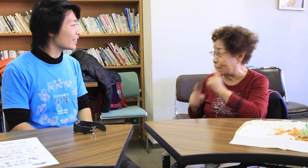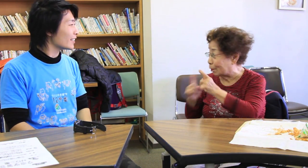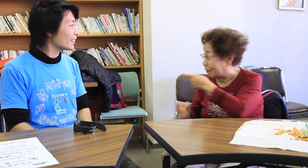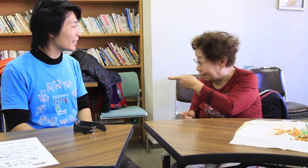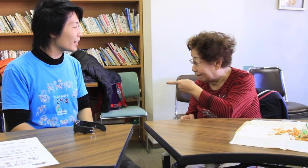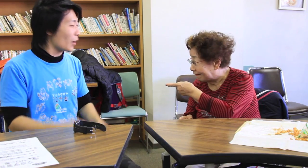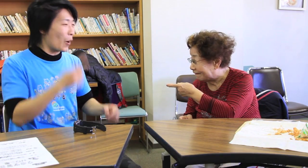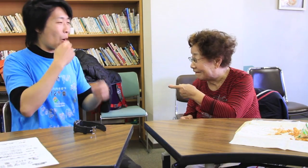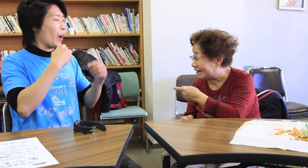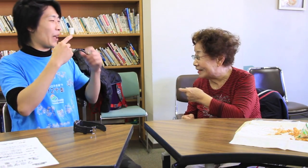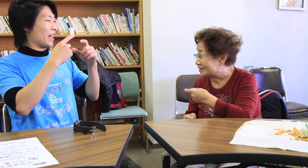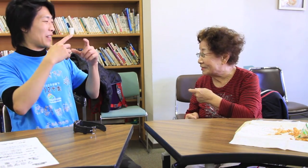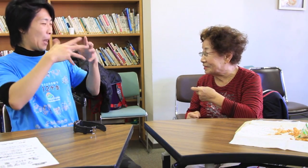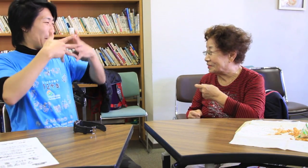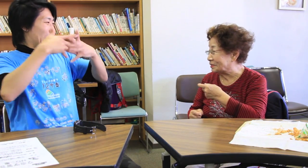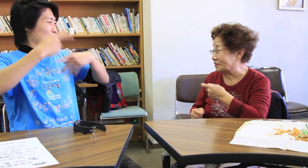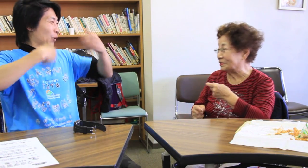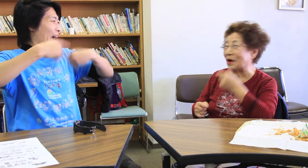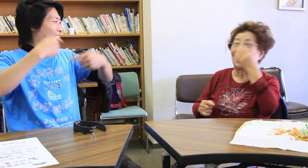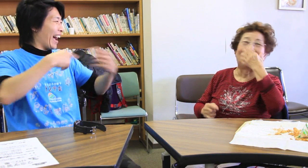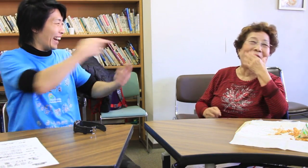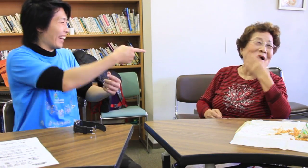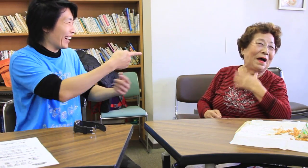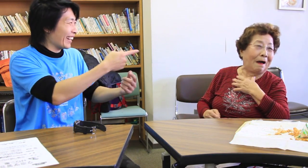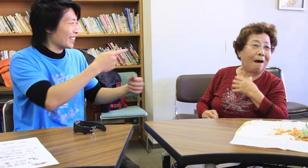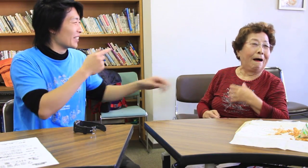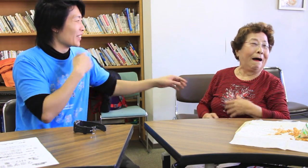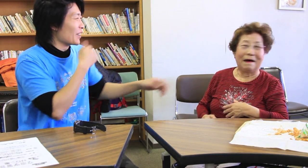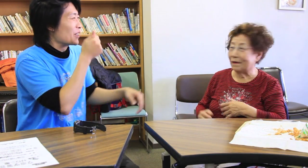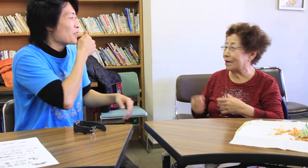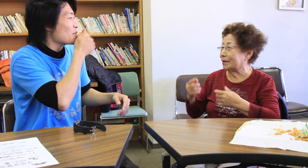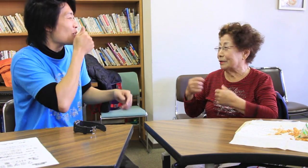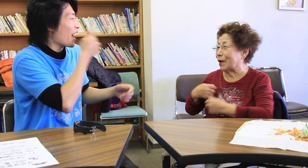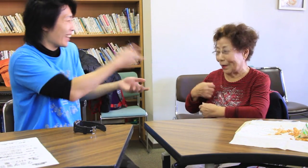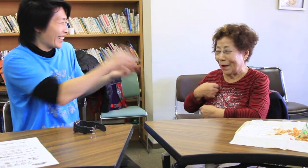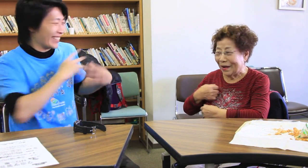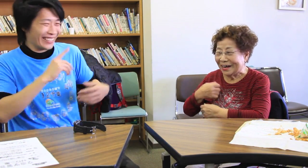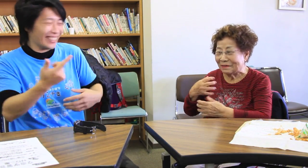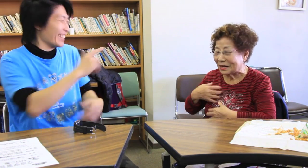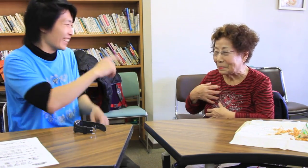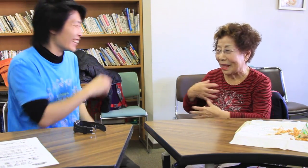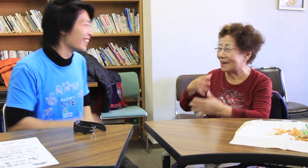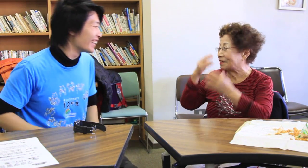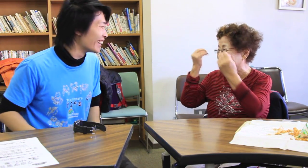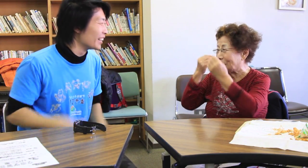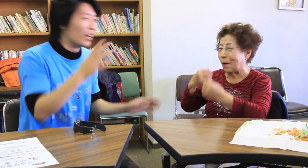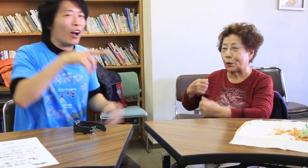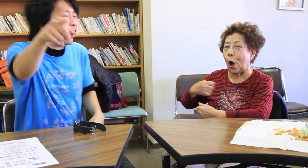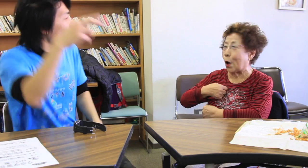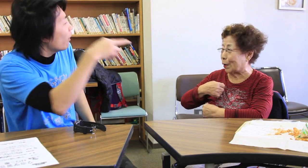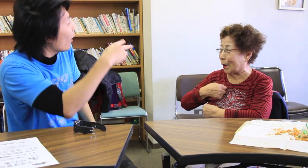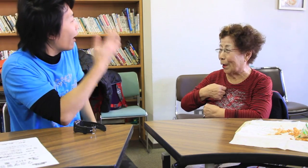Homae: You using Foreign Sign Language? Danny: Yes, American Sign Language. I'm interpreting for people who don't understand Japanese Sign Language.